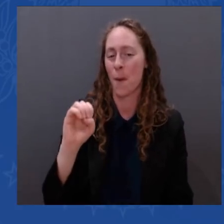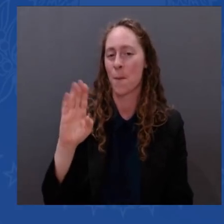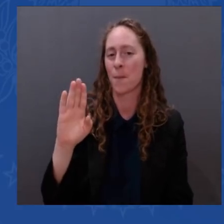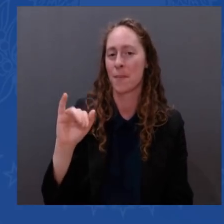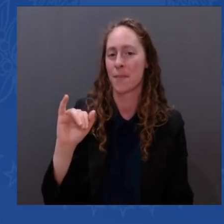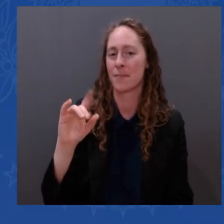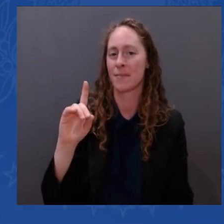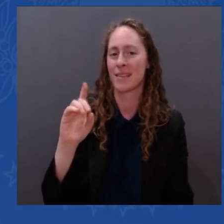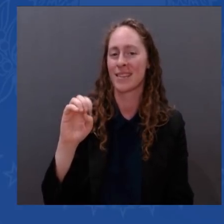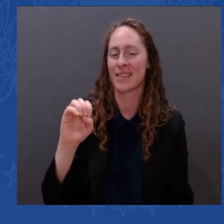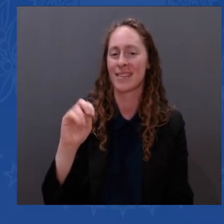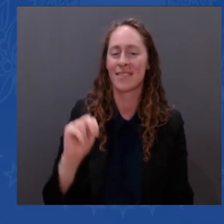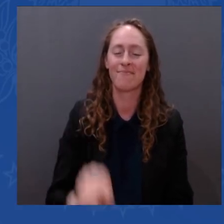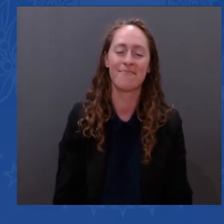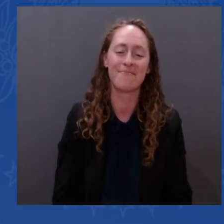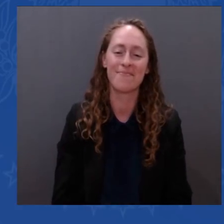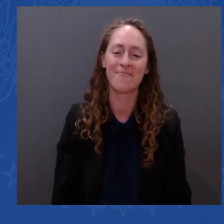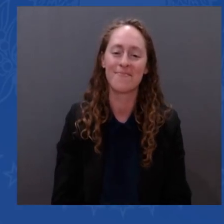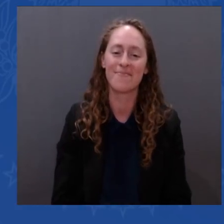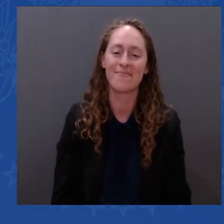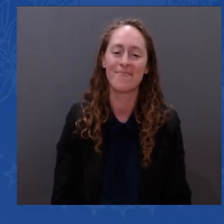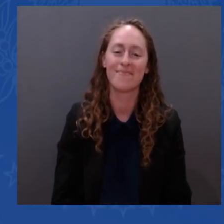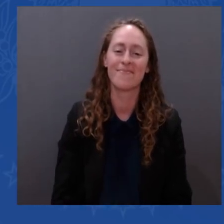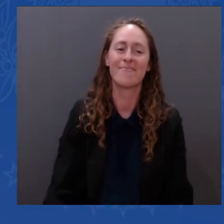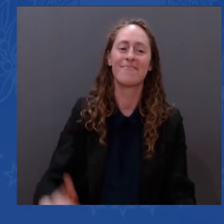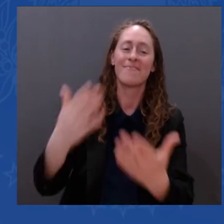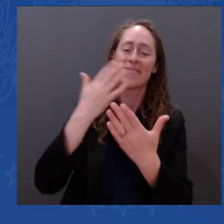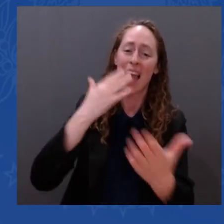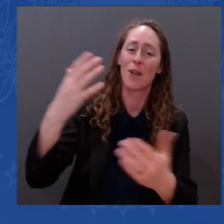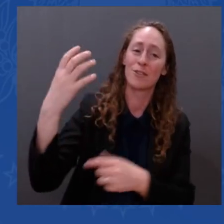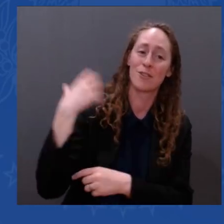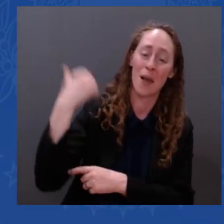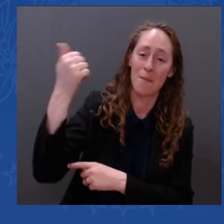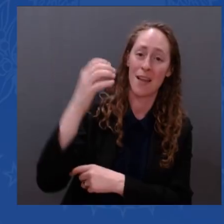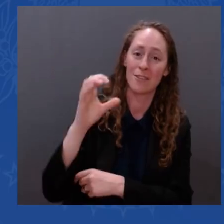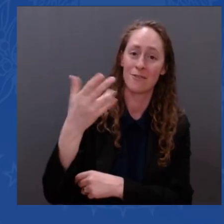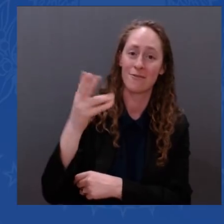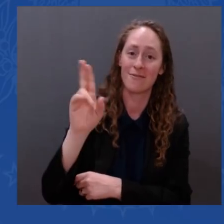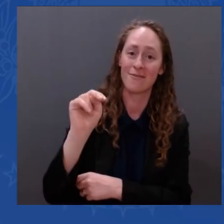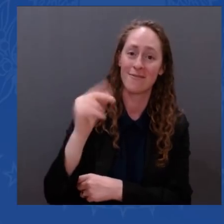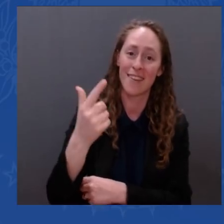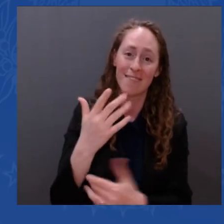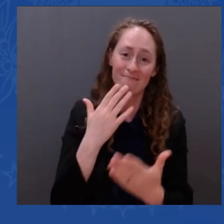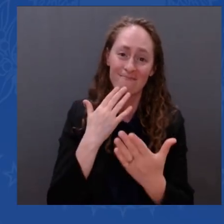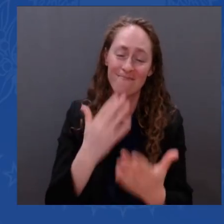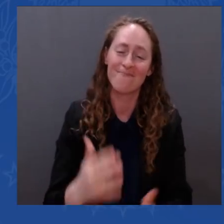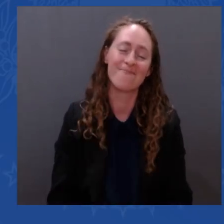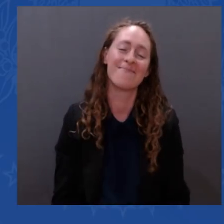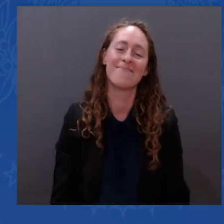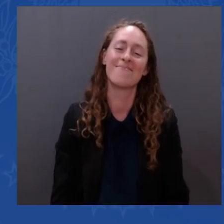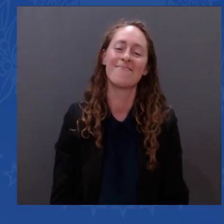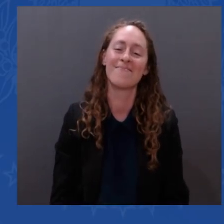It's -- I think the last time we were together, we were at a university. Was it two thousand and --